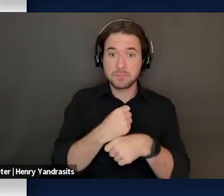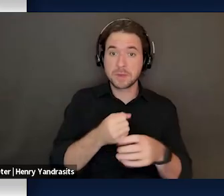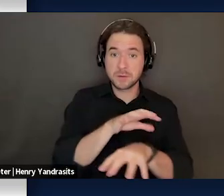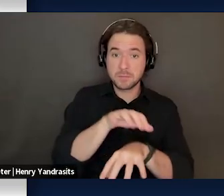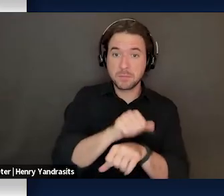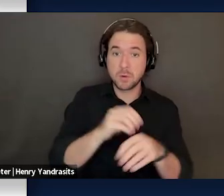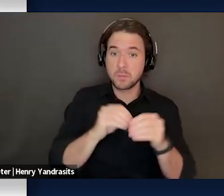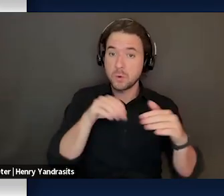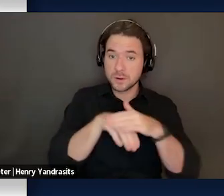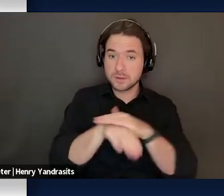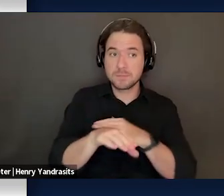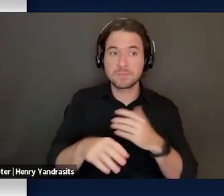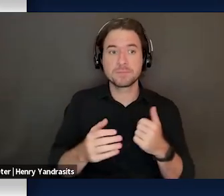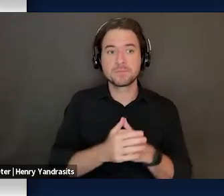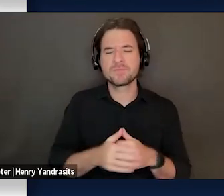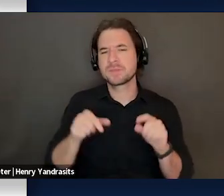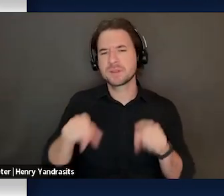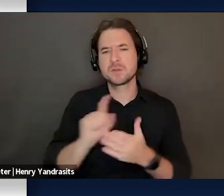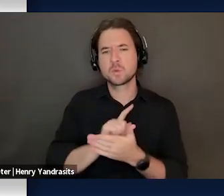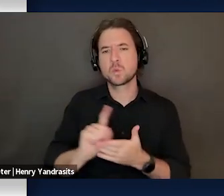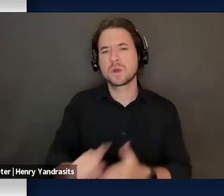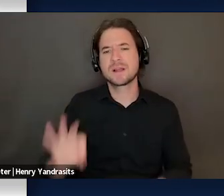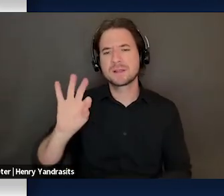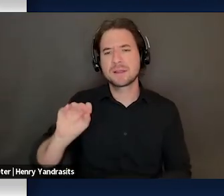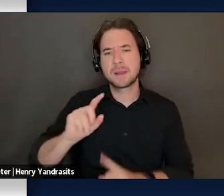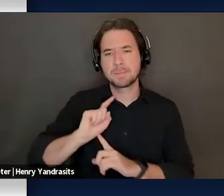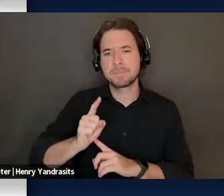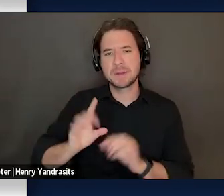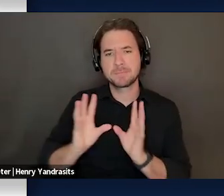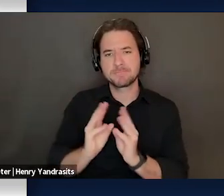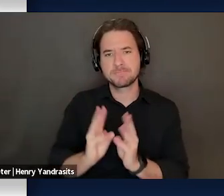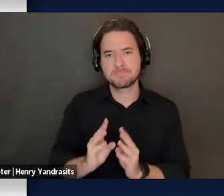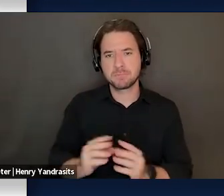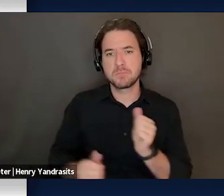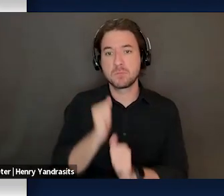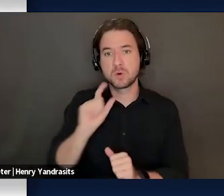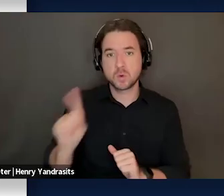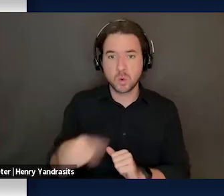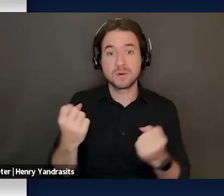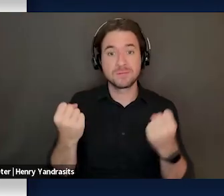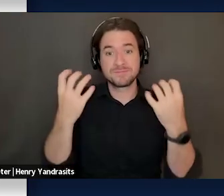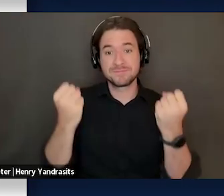And these weekly 90-minute sessions, um, most of them were only in ASL, only policy.